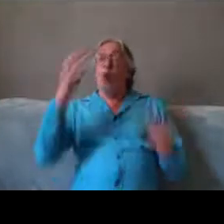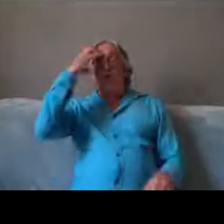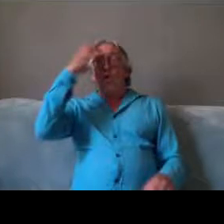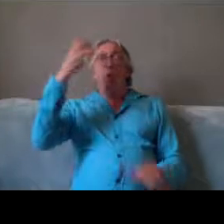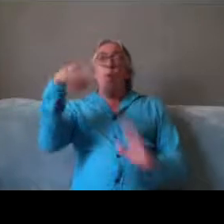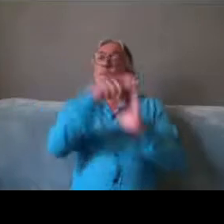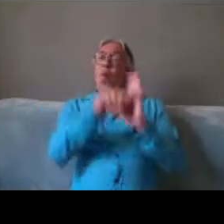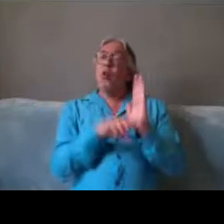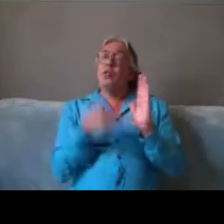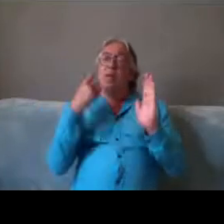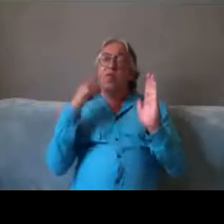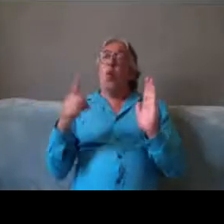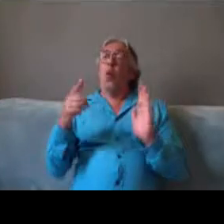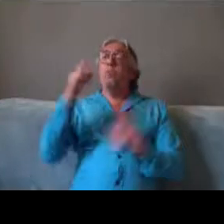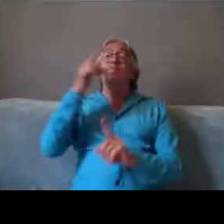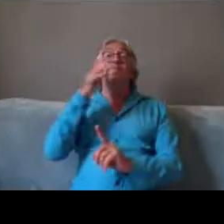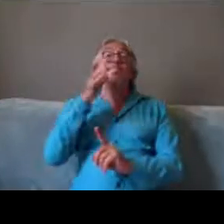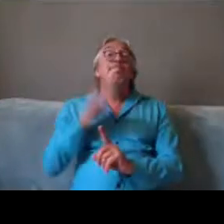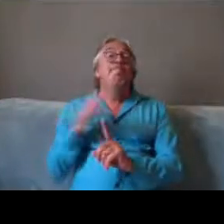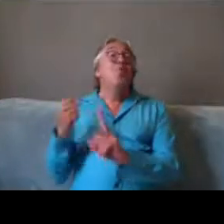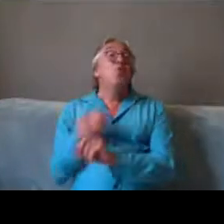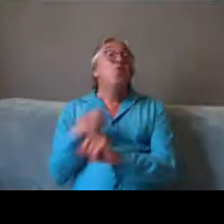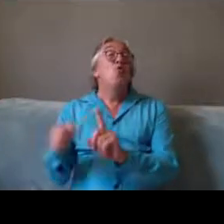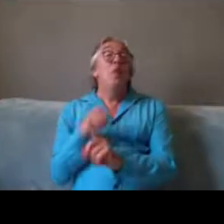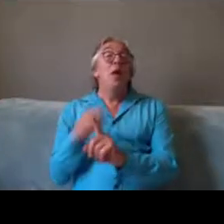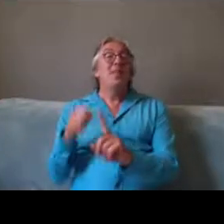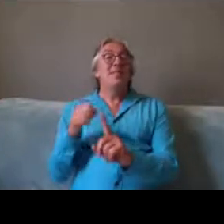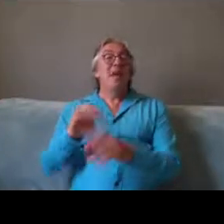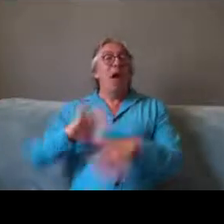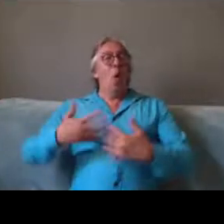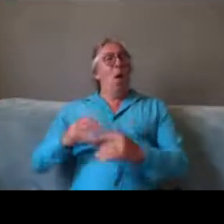for more than 10 years now and the topic discussing today